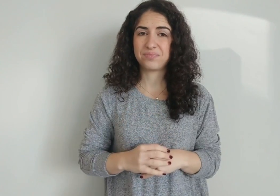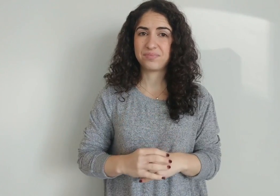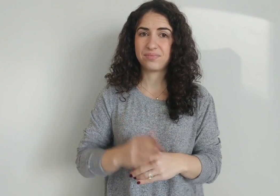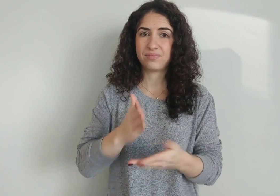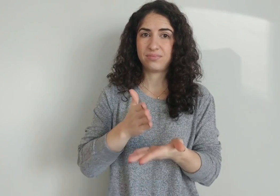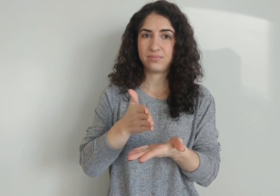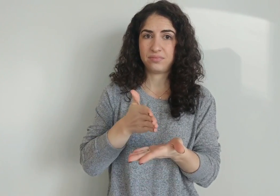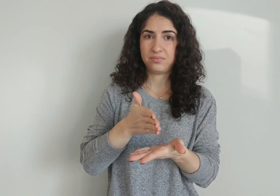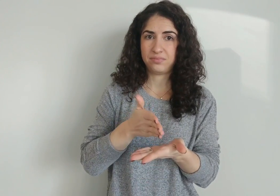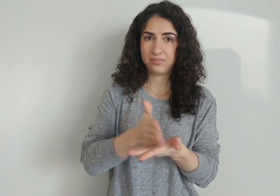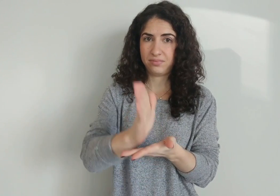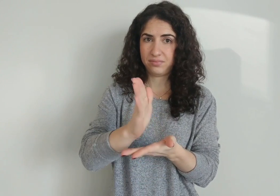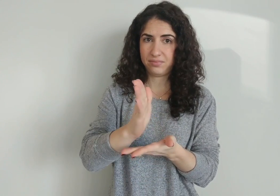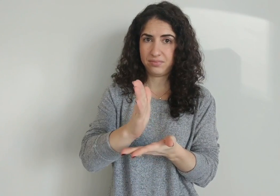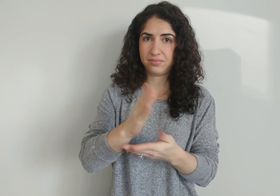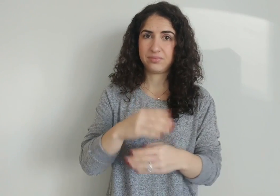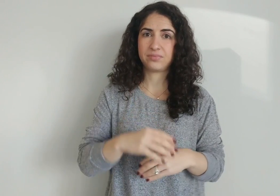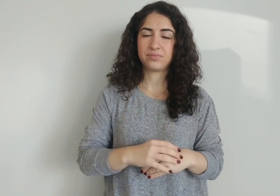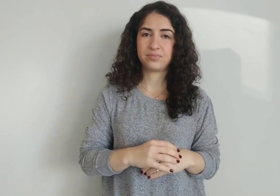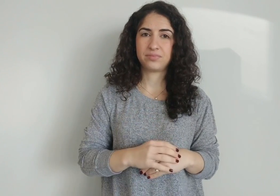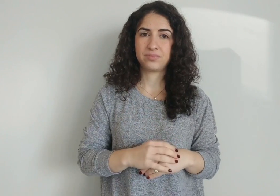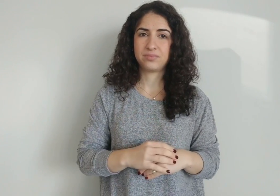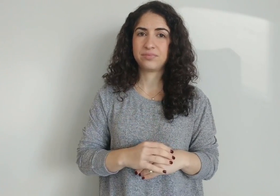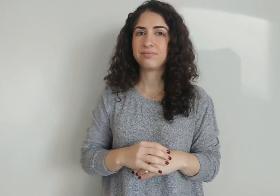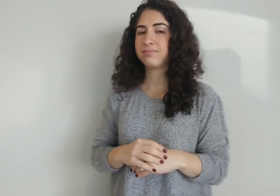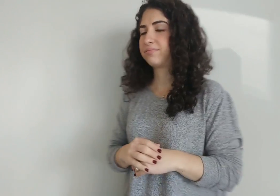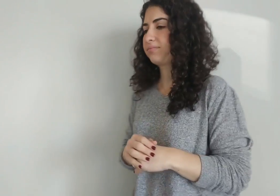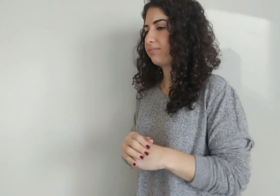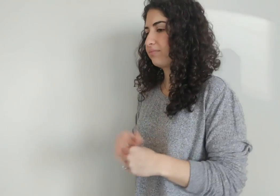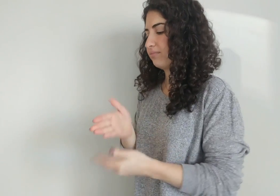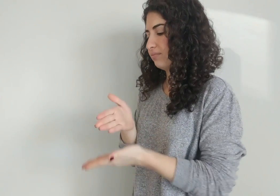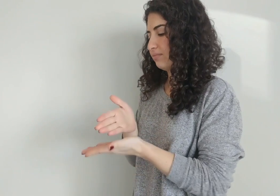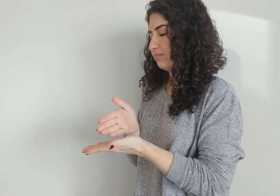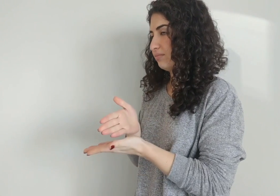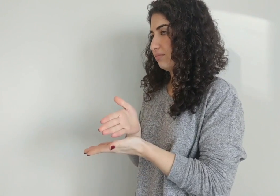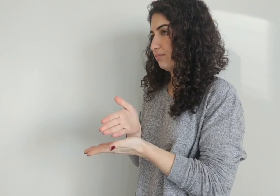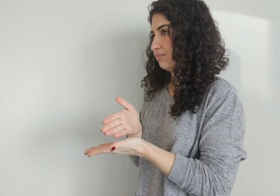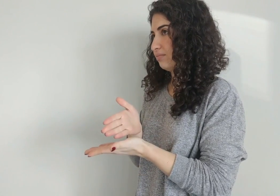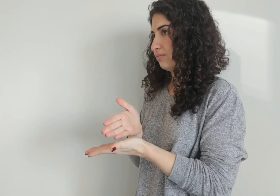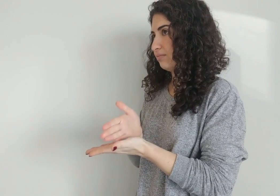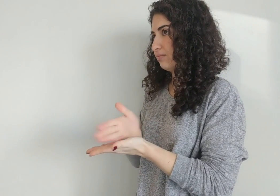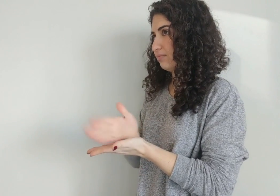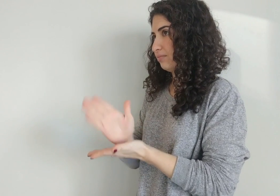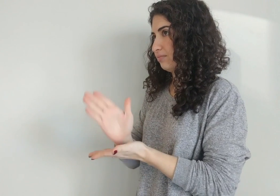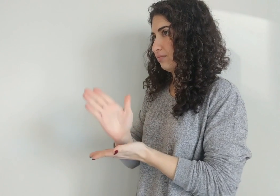The flat palm brushes against the other